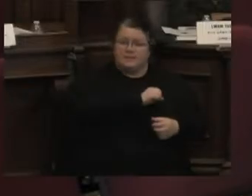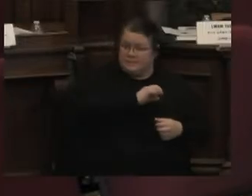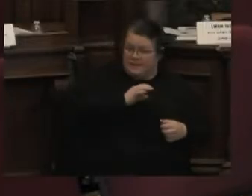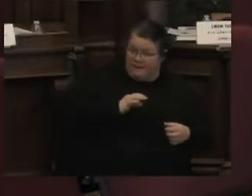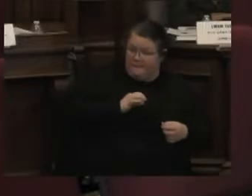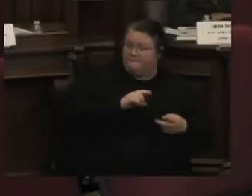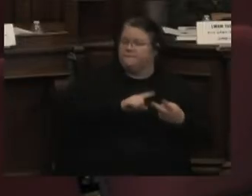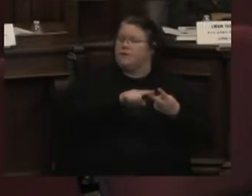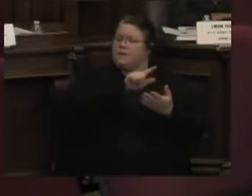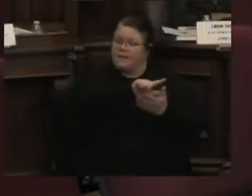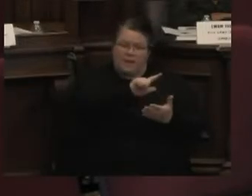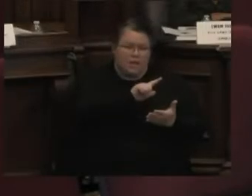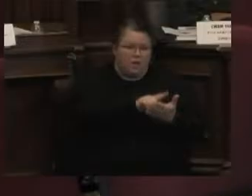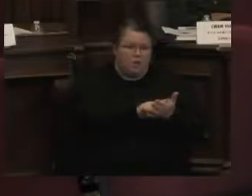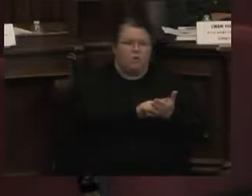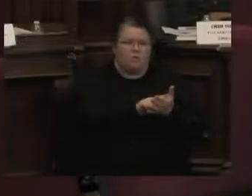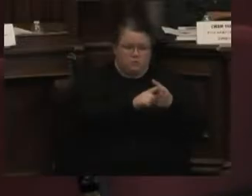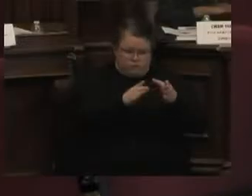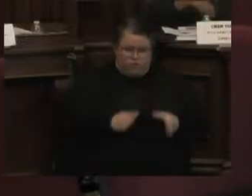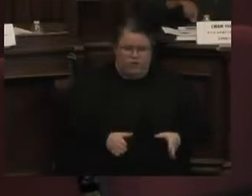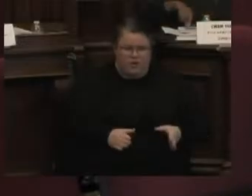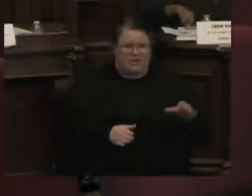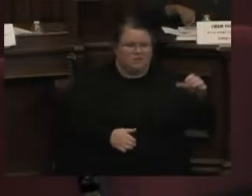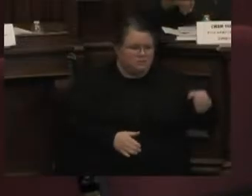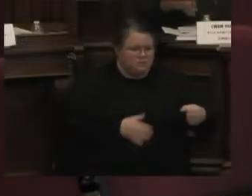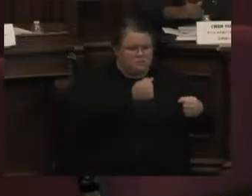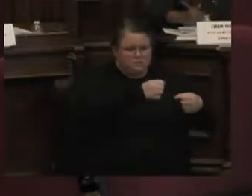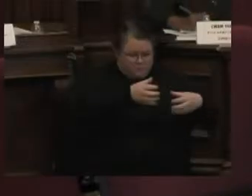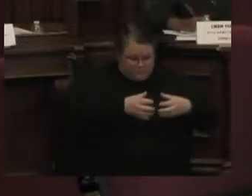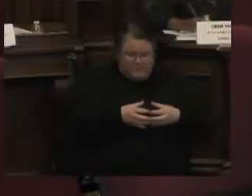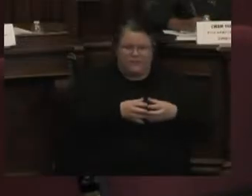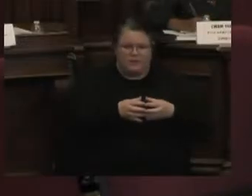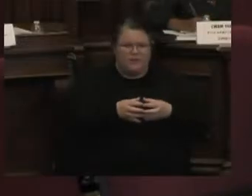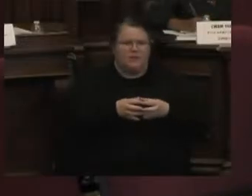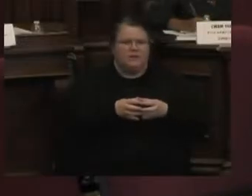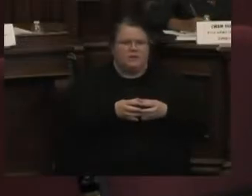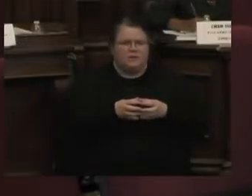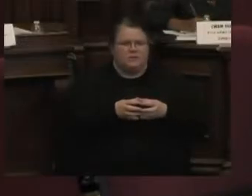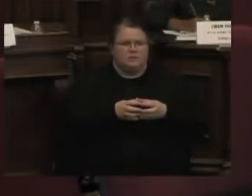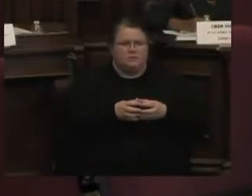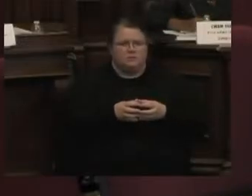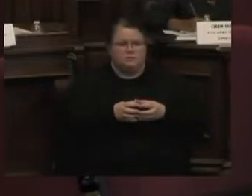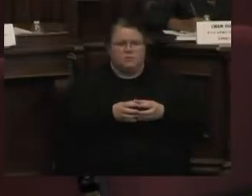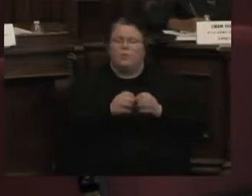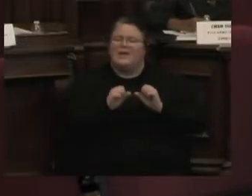committee so that staff legal